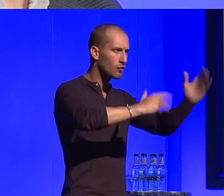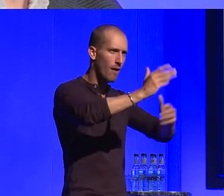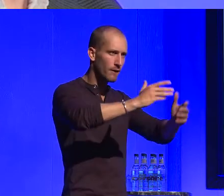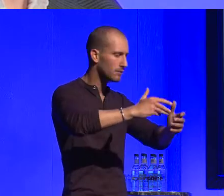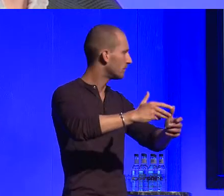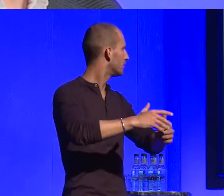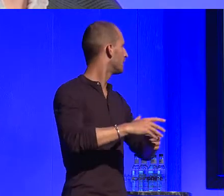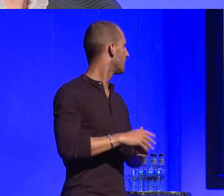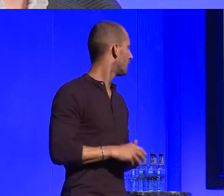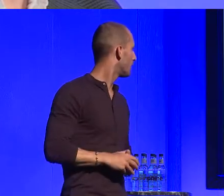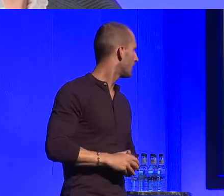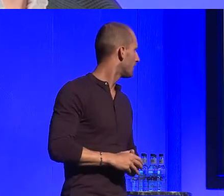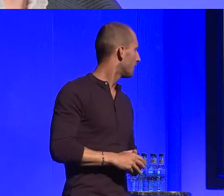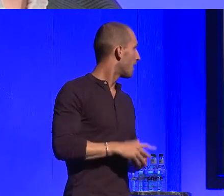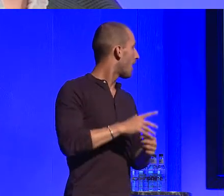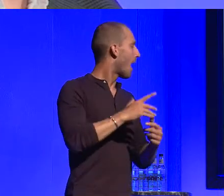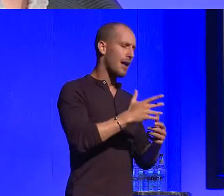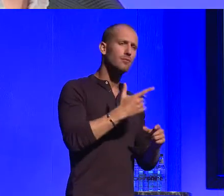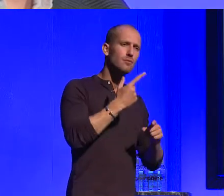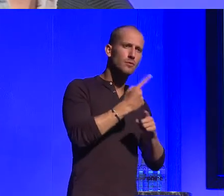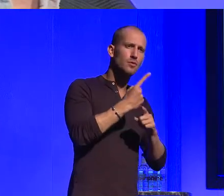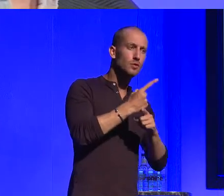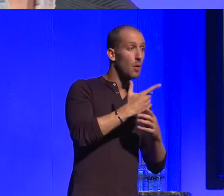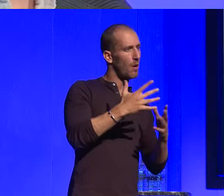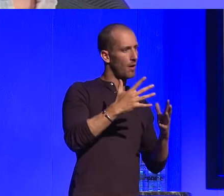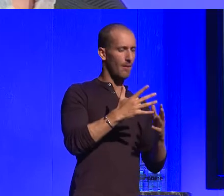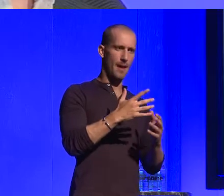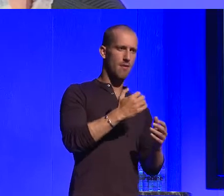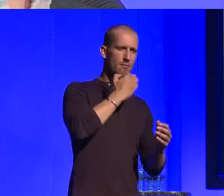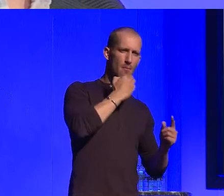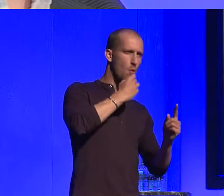was the importance of putting the patient and the individual and the member of the public